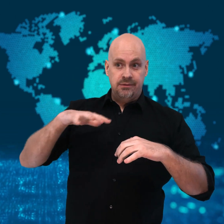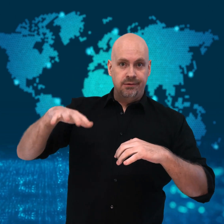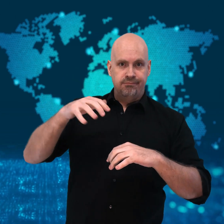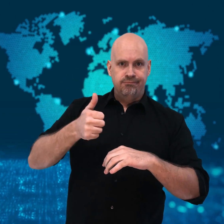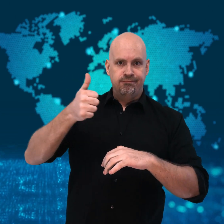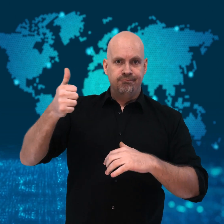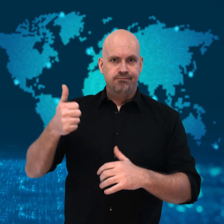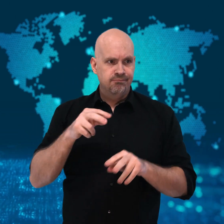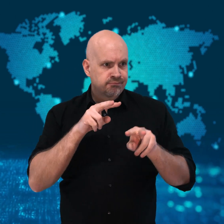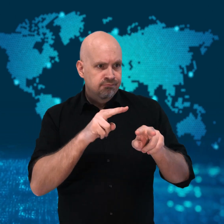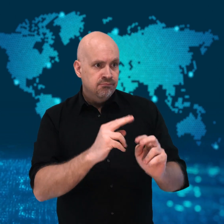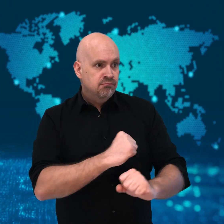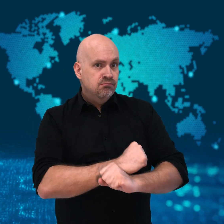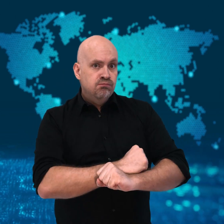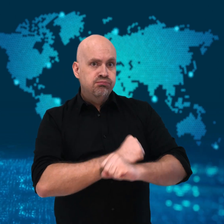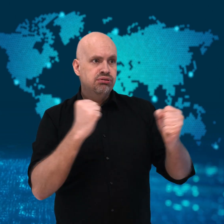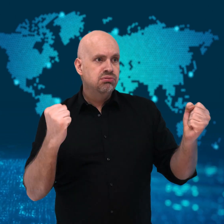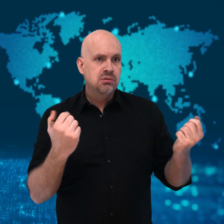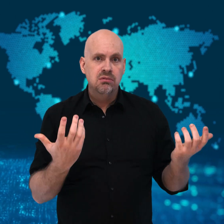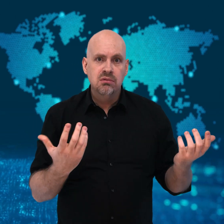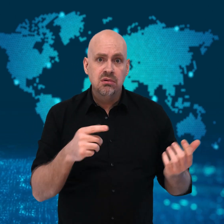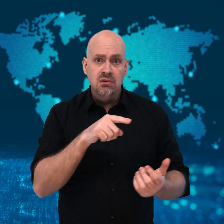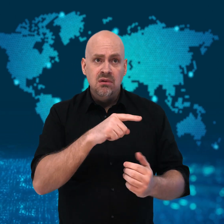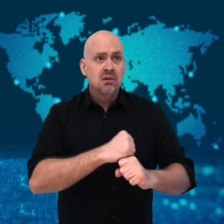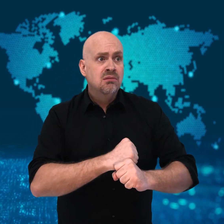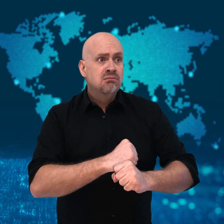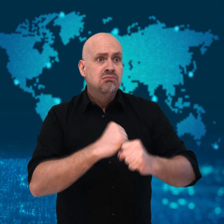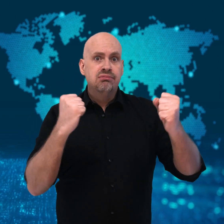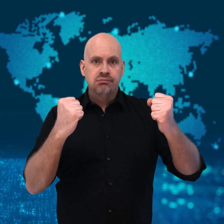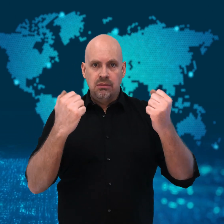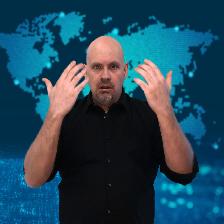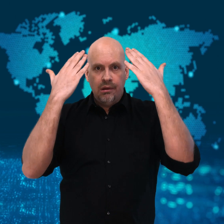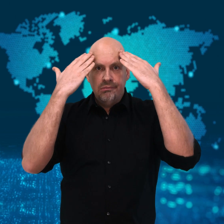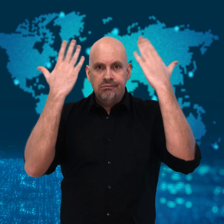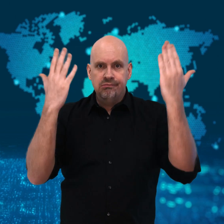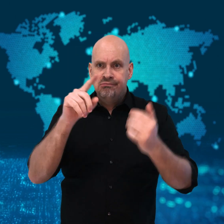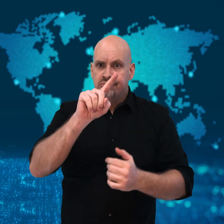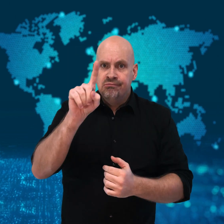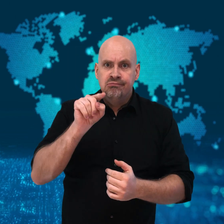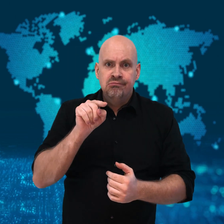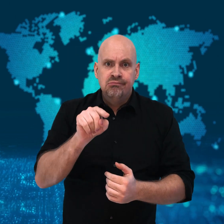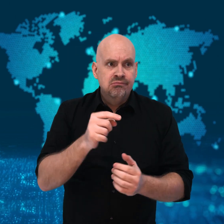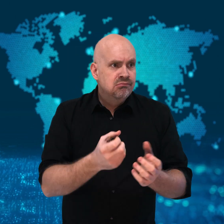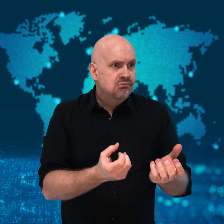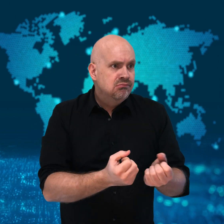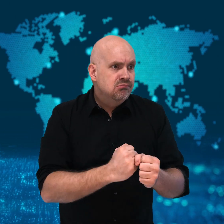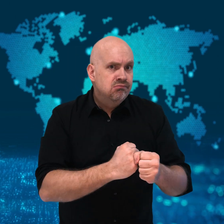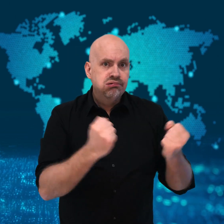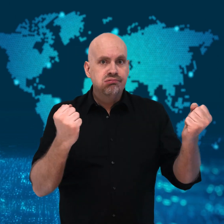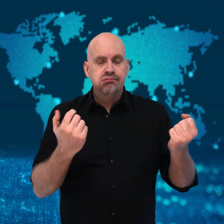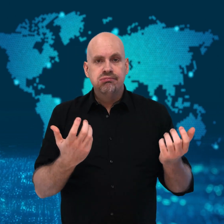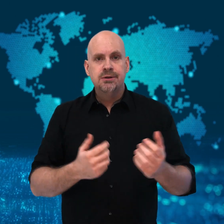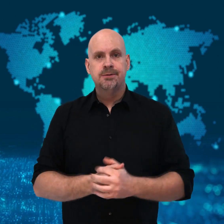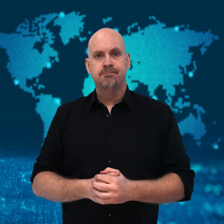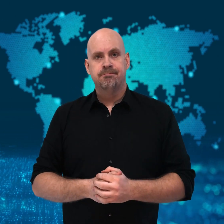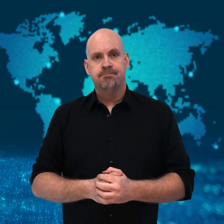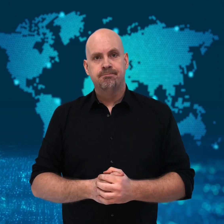Afghan officials say they still do not know what caused the explosion.